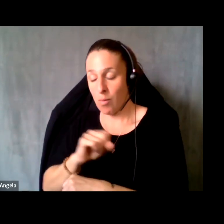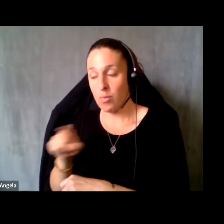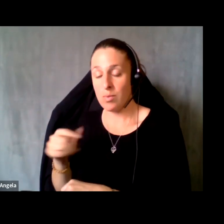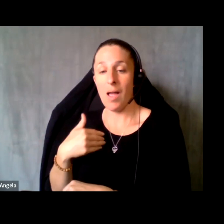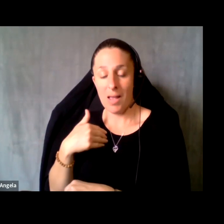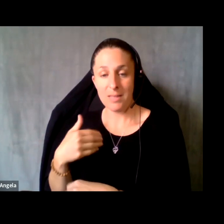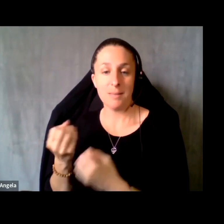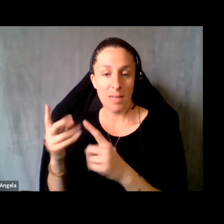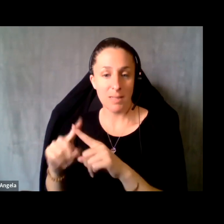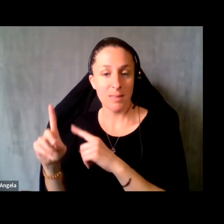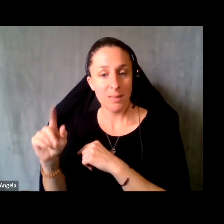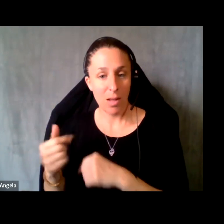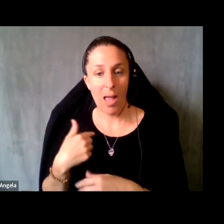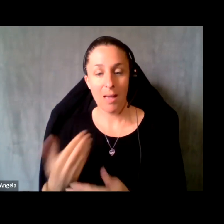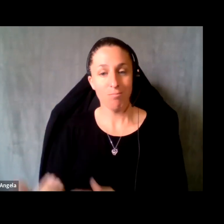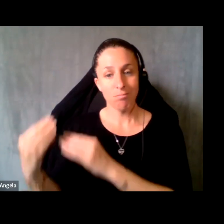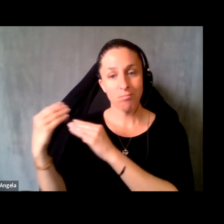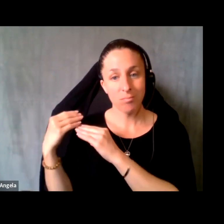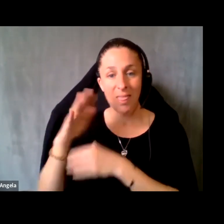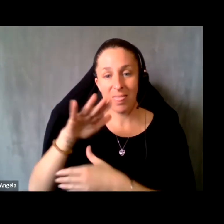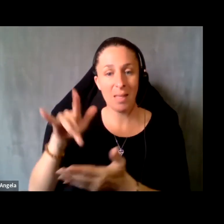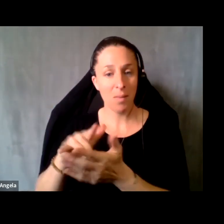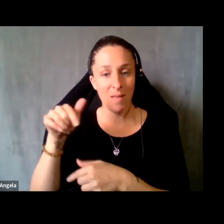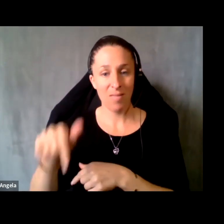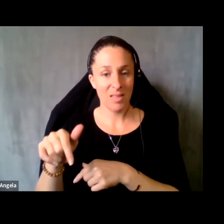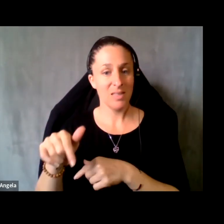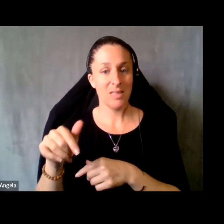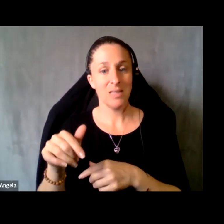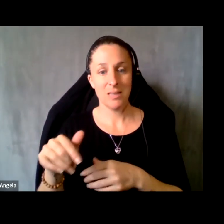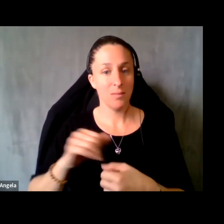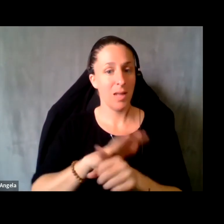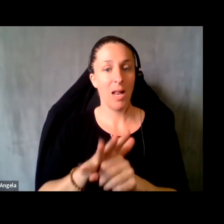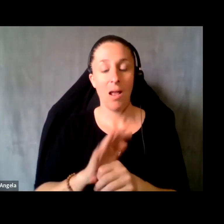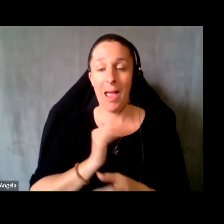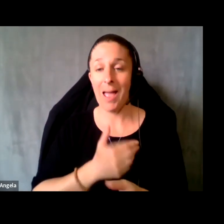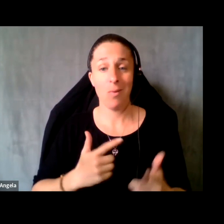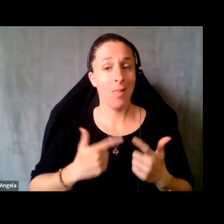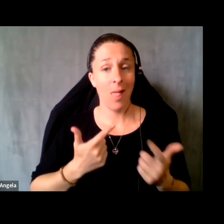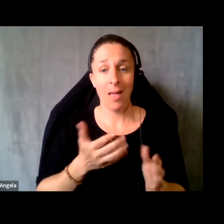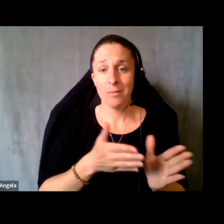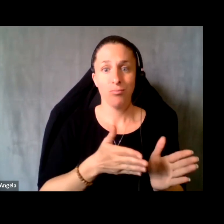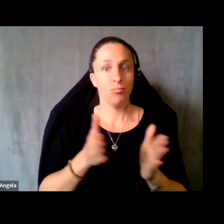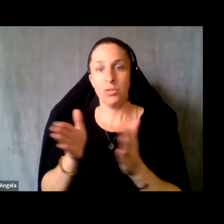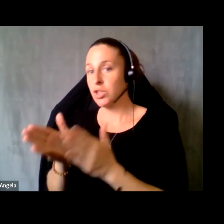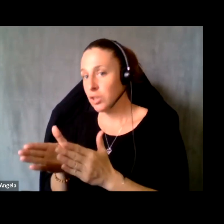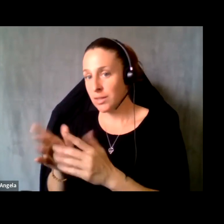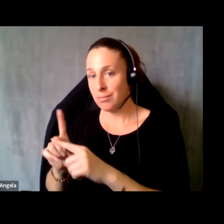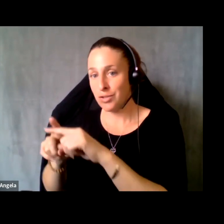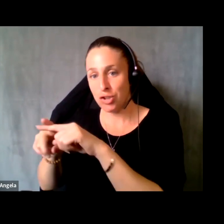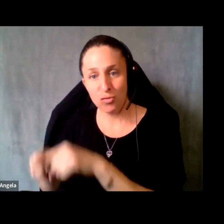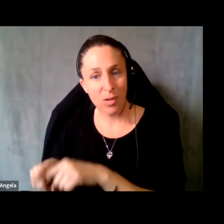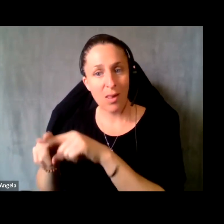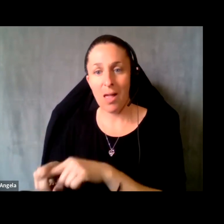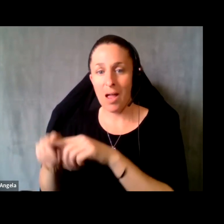that role right in the middle of the pandemic where our lives shifted to relying on broadband